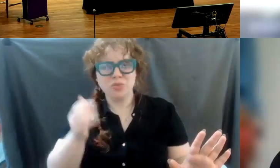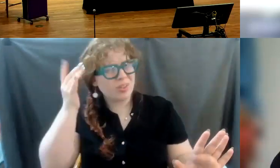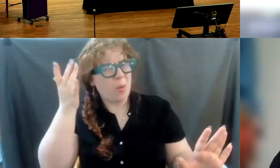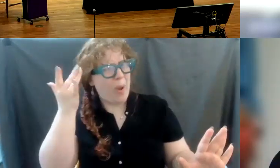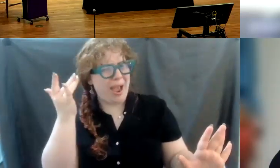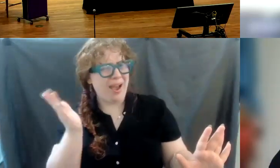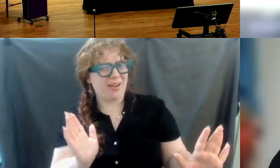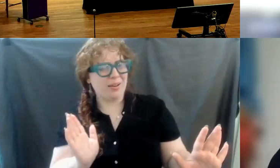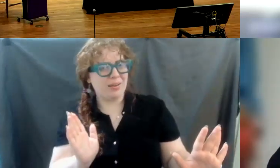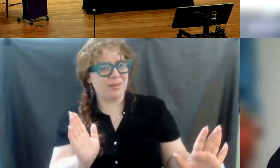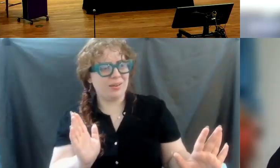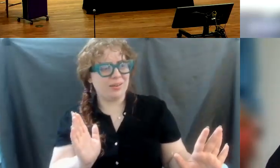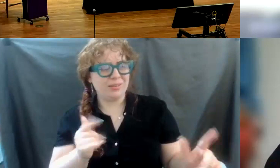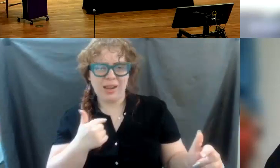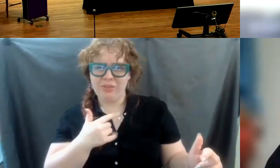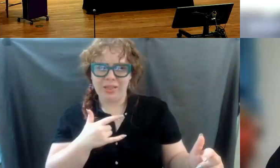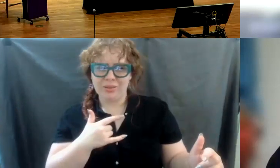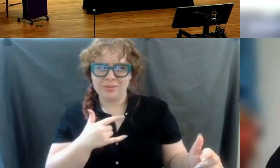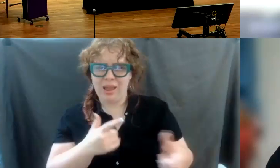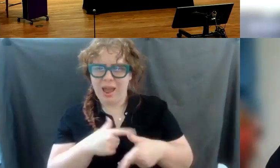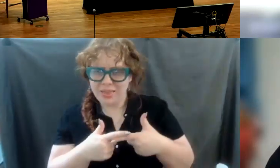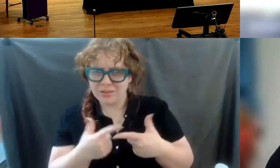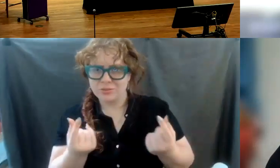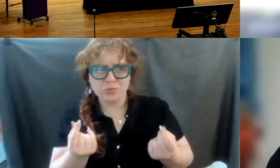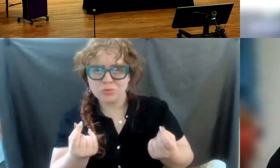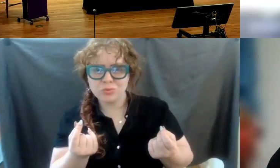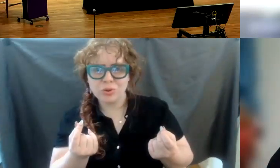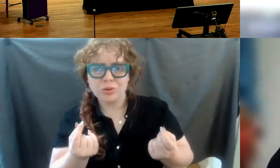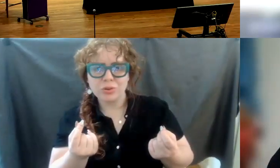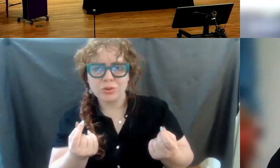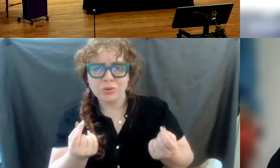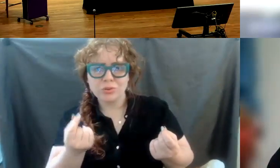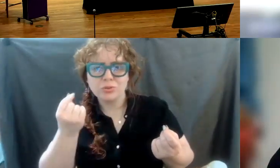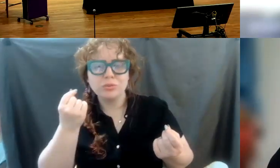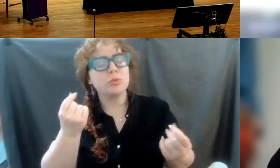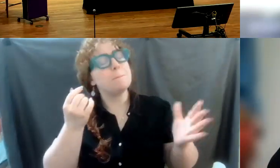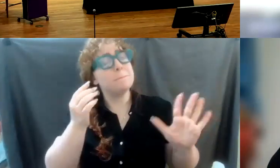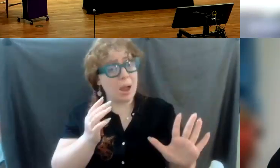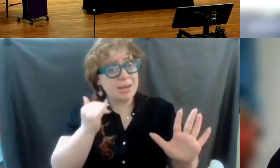more like than what should it actually look like. What does it mean to create societies where people have what they need